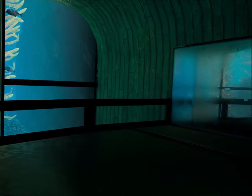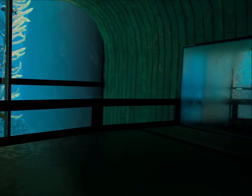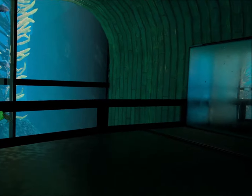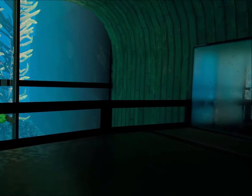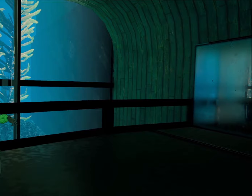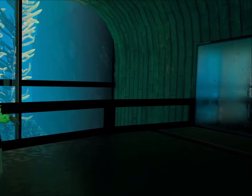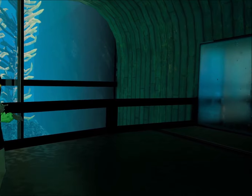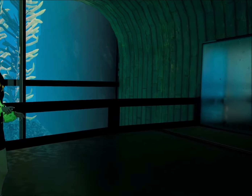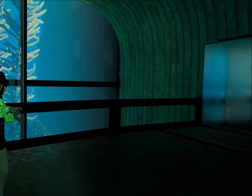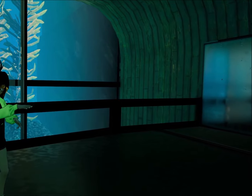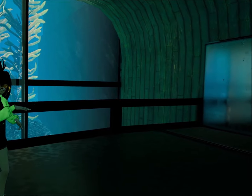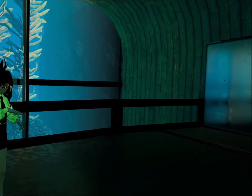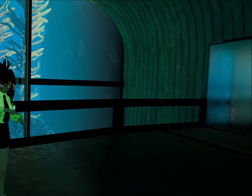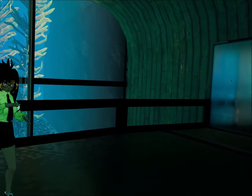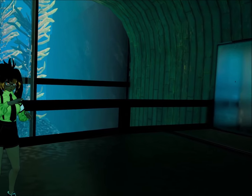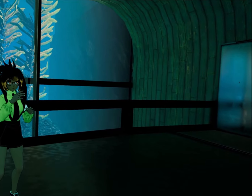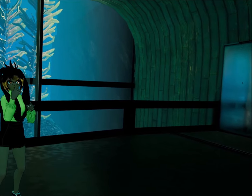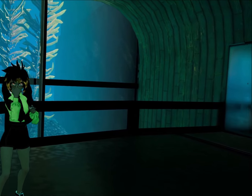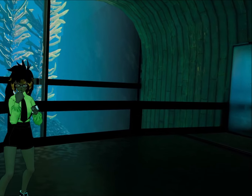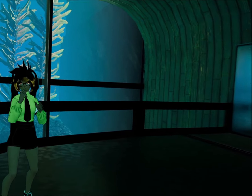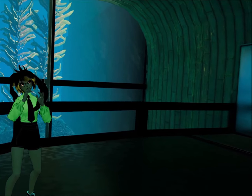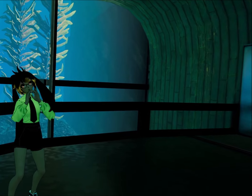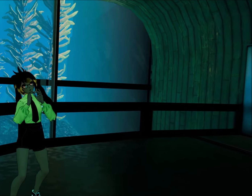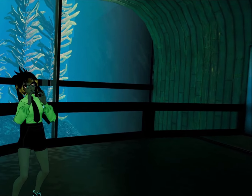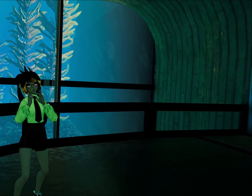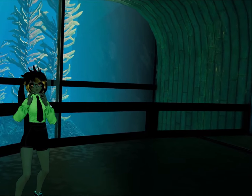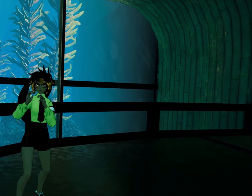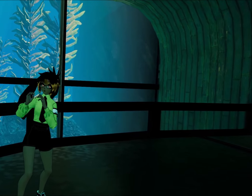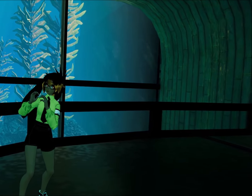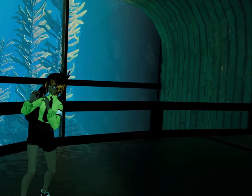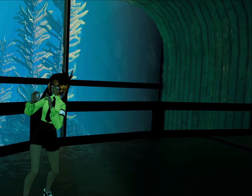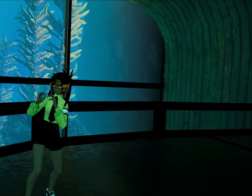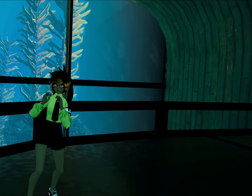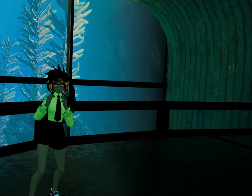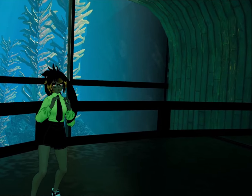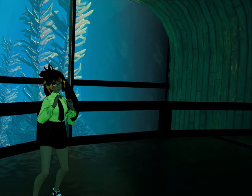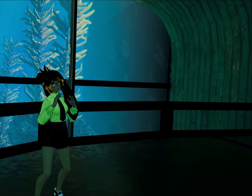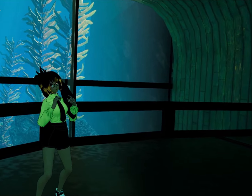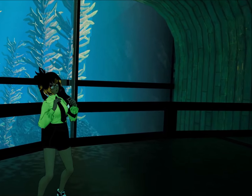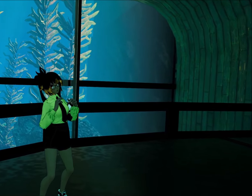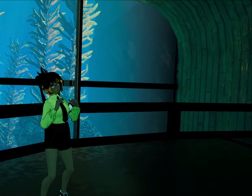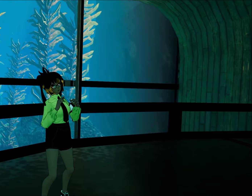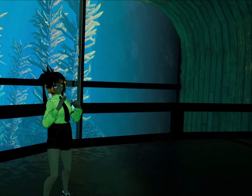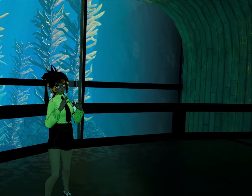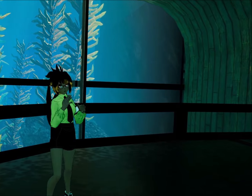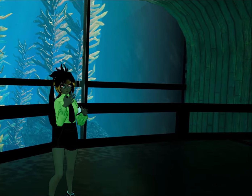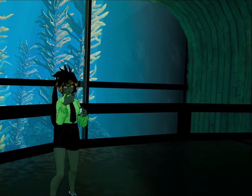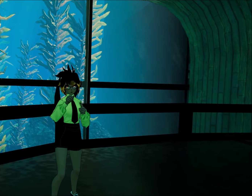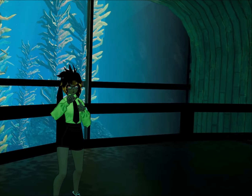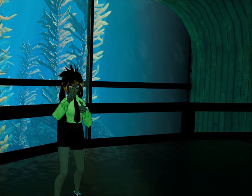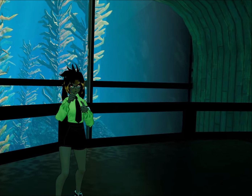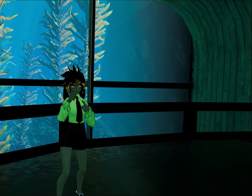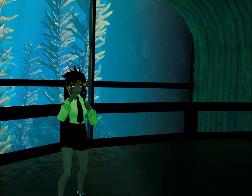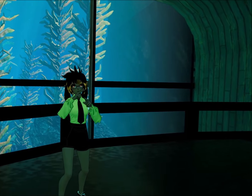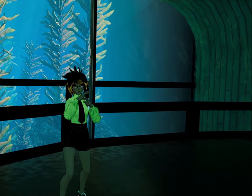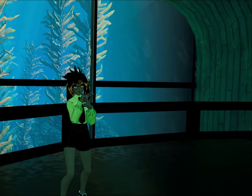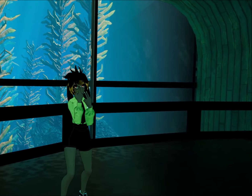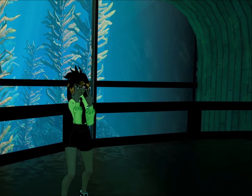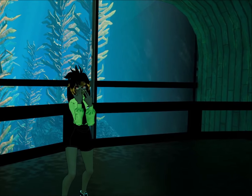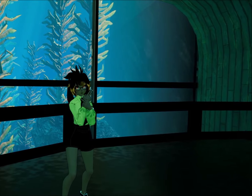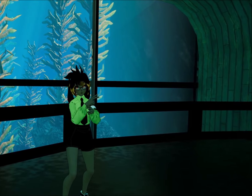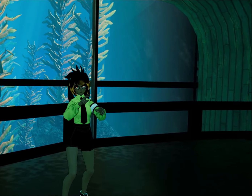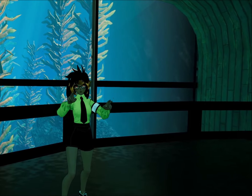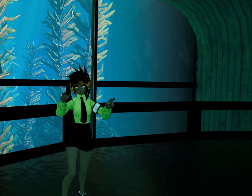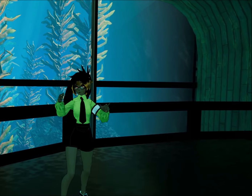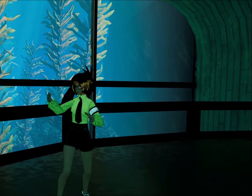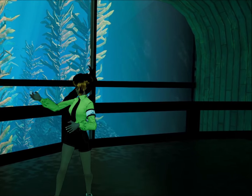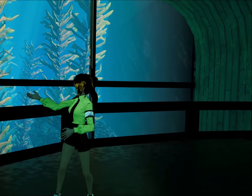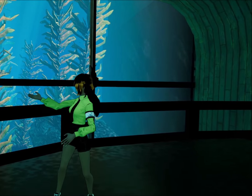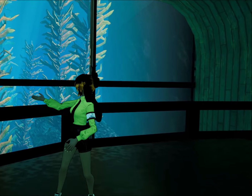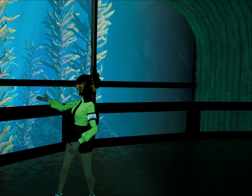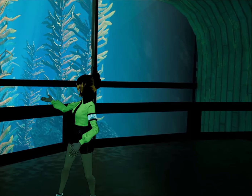This area is where you can talk and relax. It has the best view here